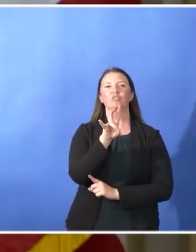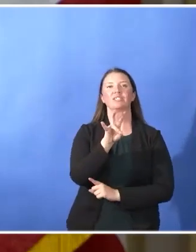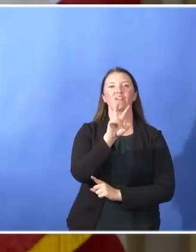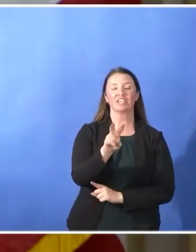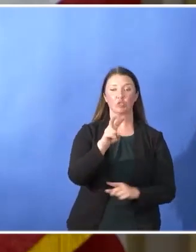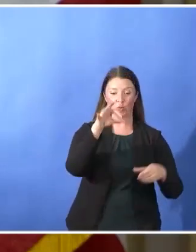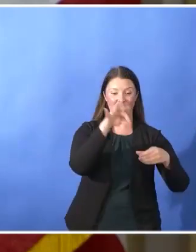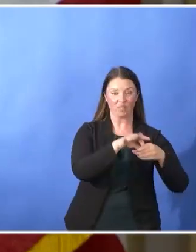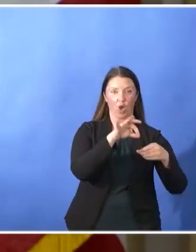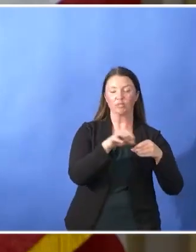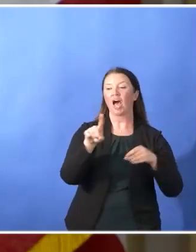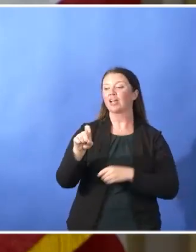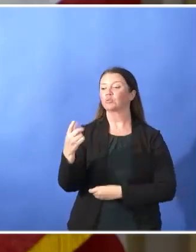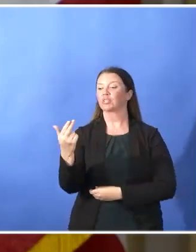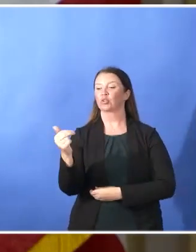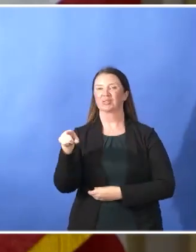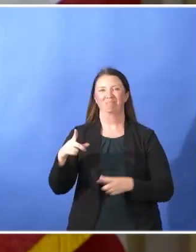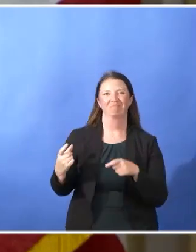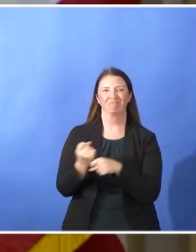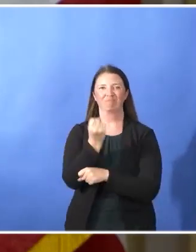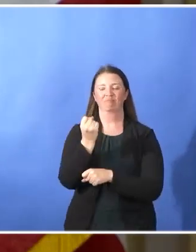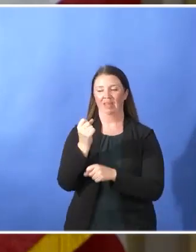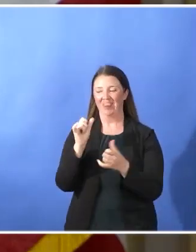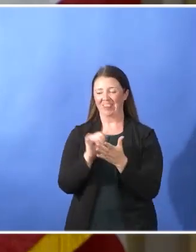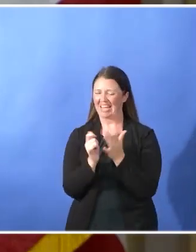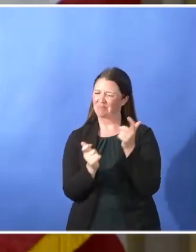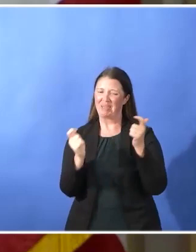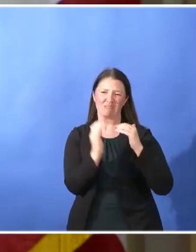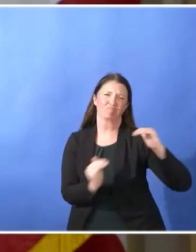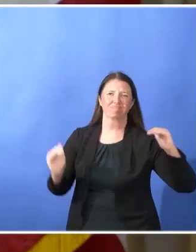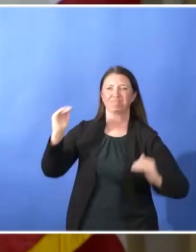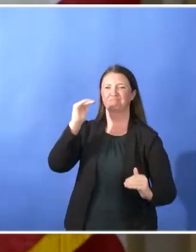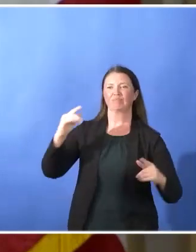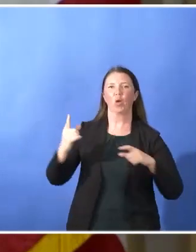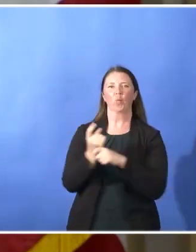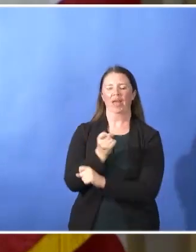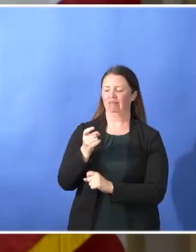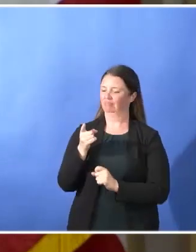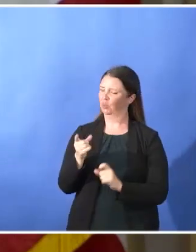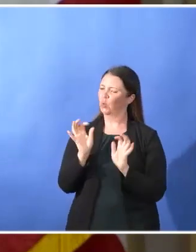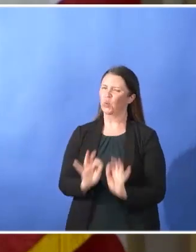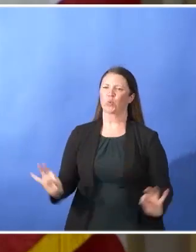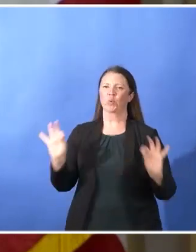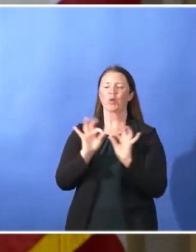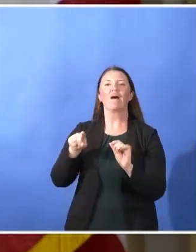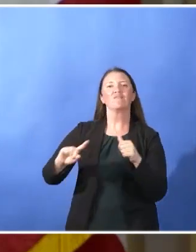SHE IS THE FIRST WOMAN ELECTED TO THIS ROLE.